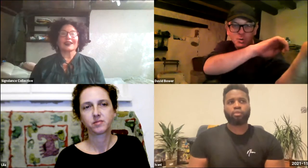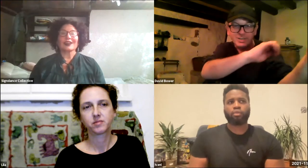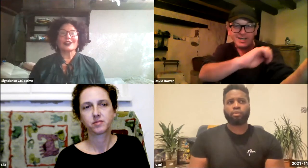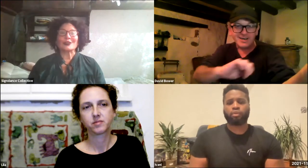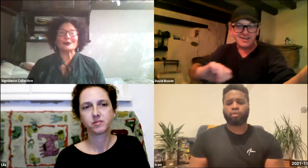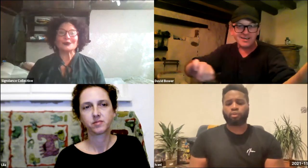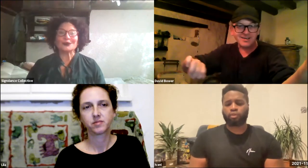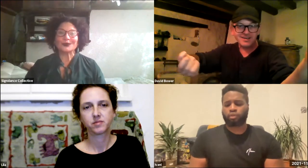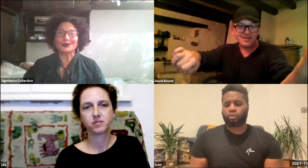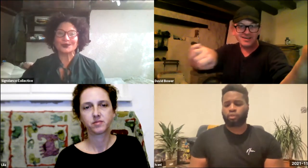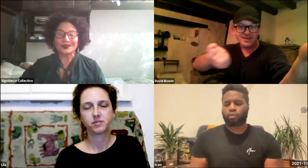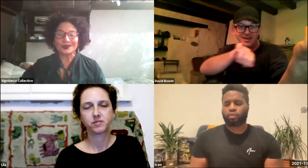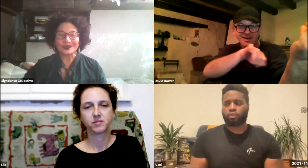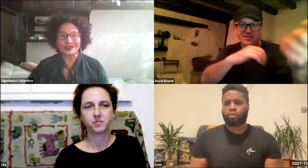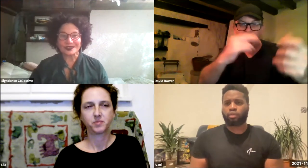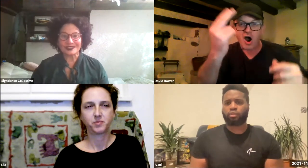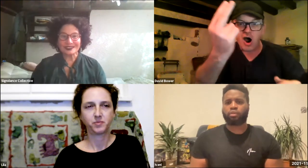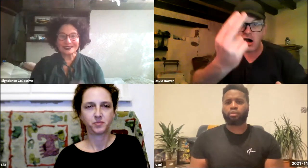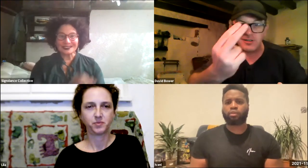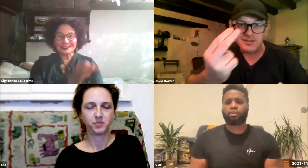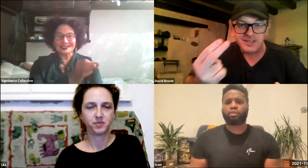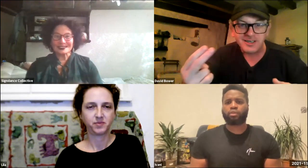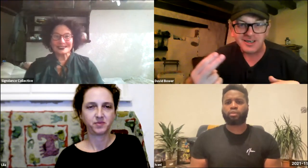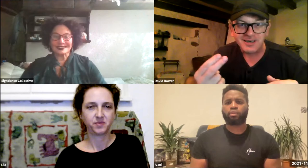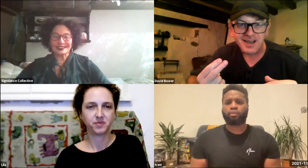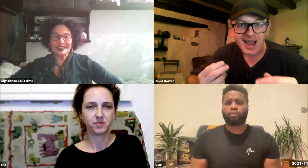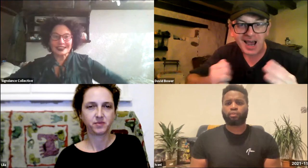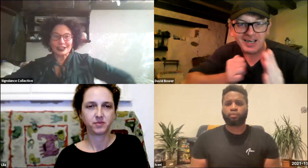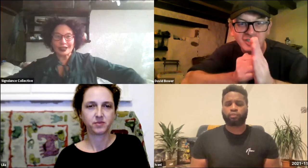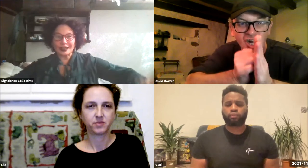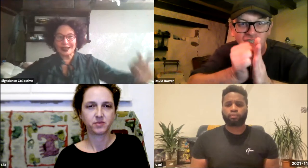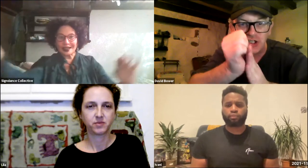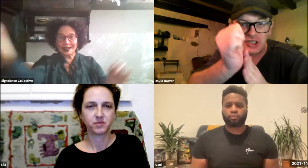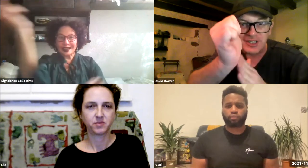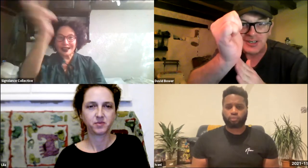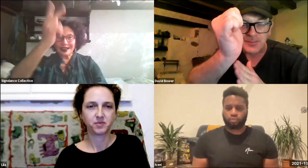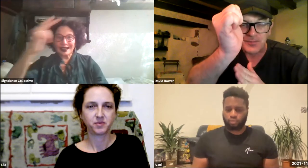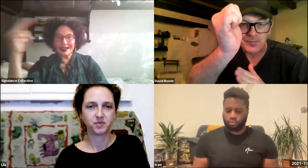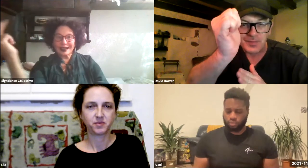Okay, the serpent and Anna